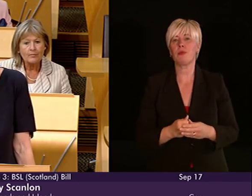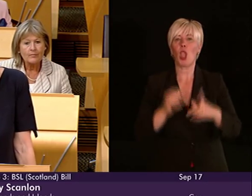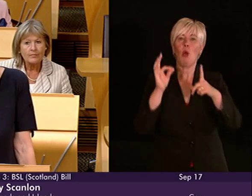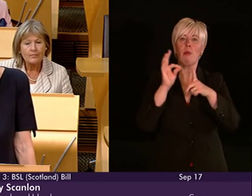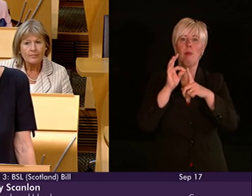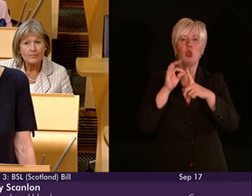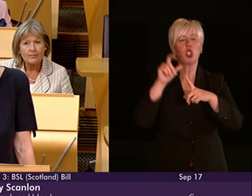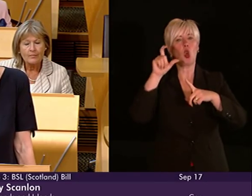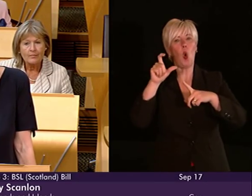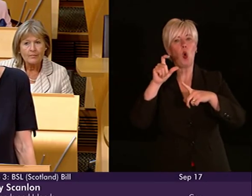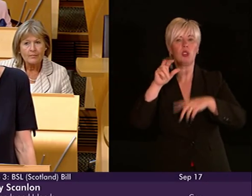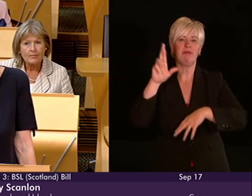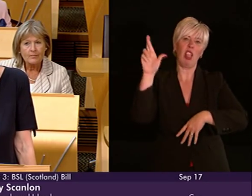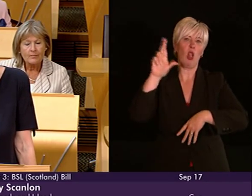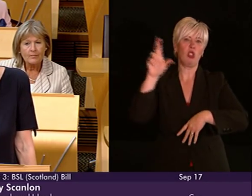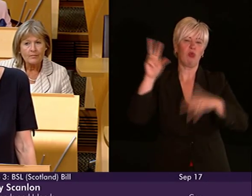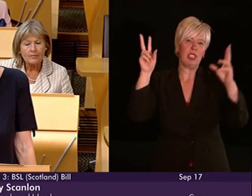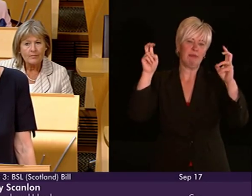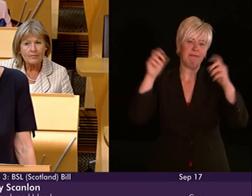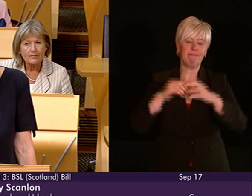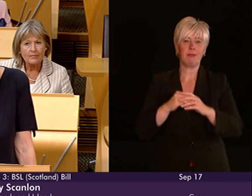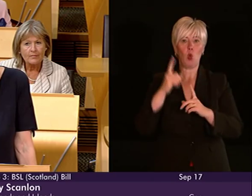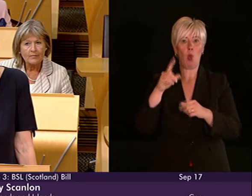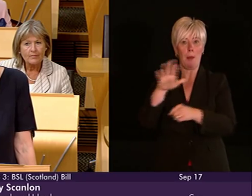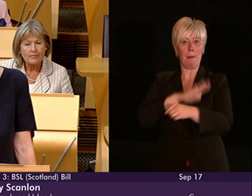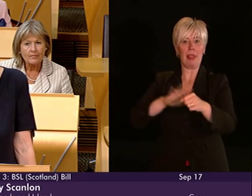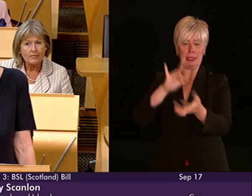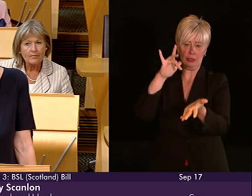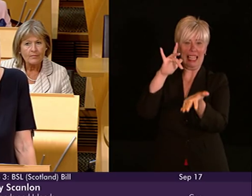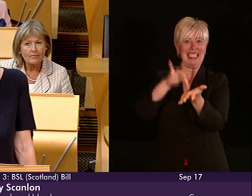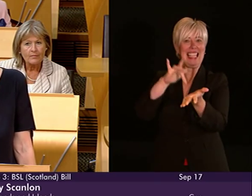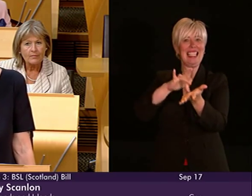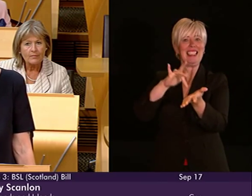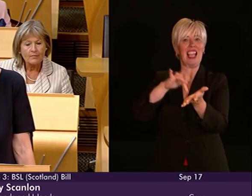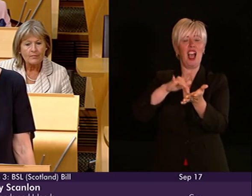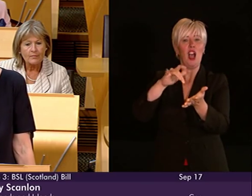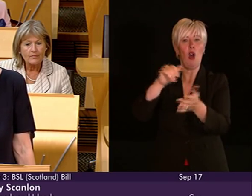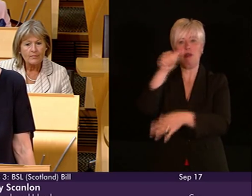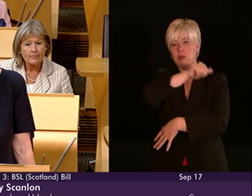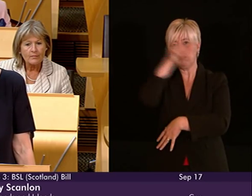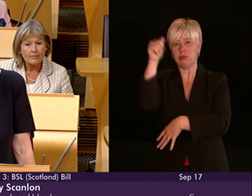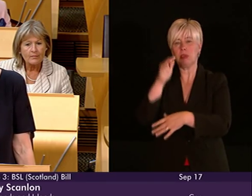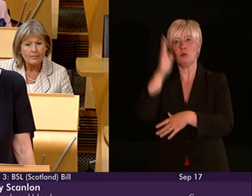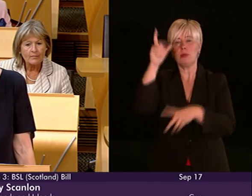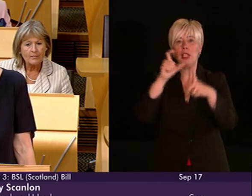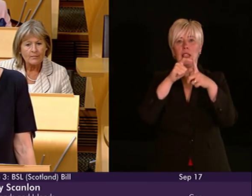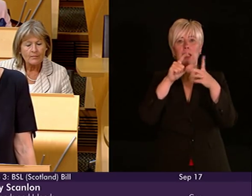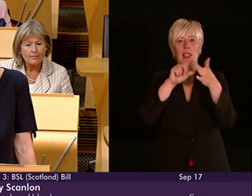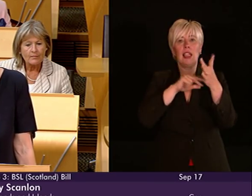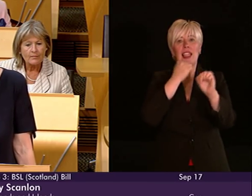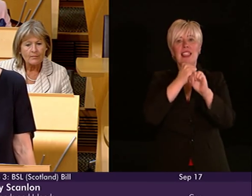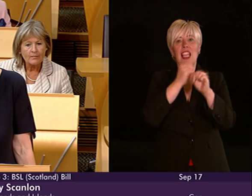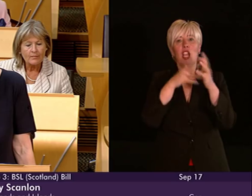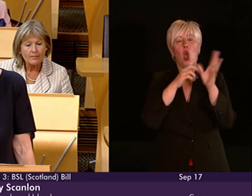place that qualifies as a centre of excellence is Dingwall academy in the Highlands. I am